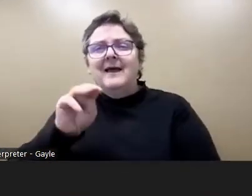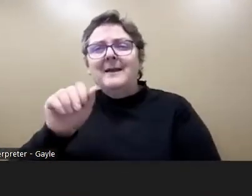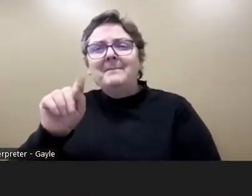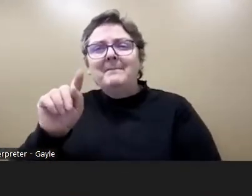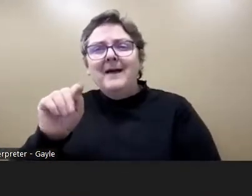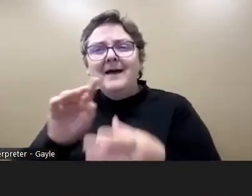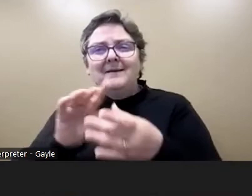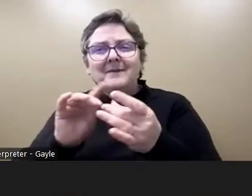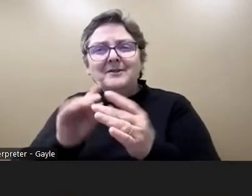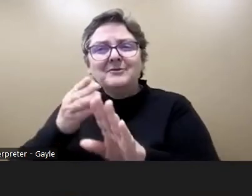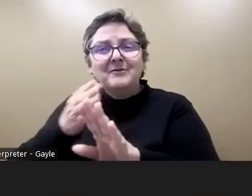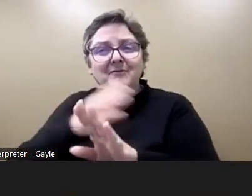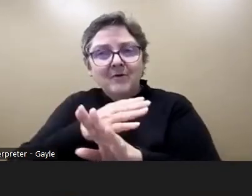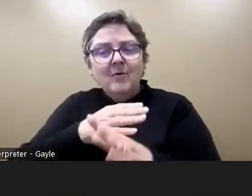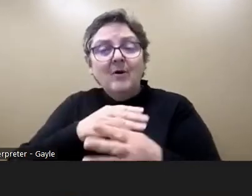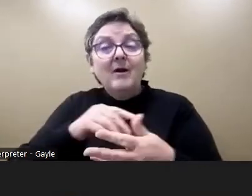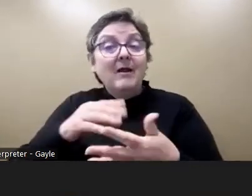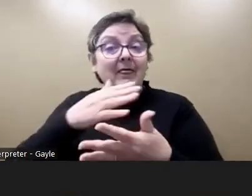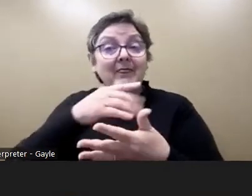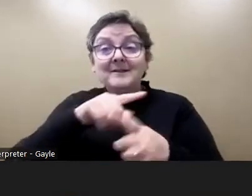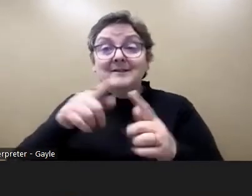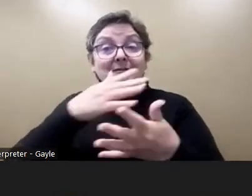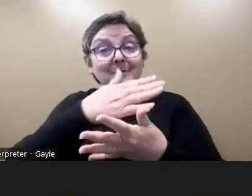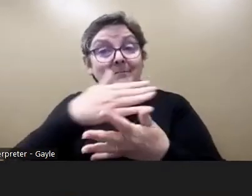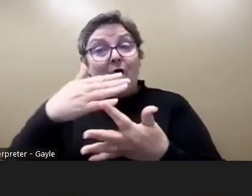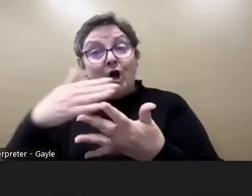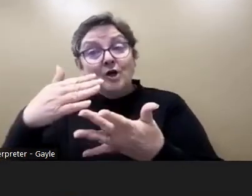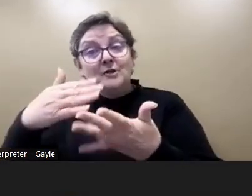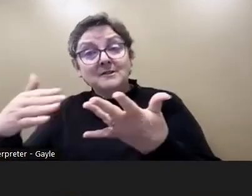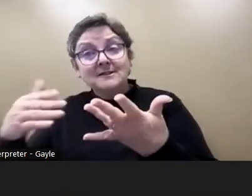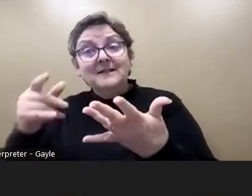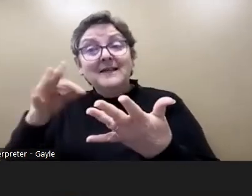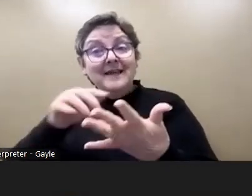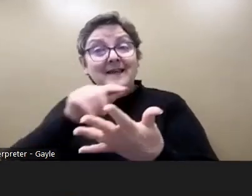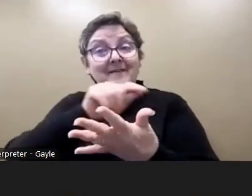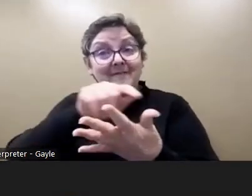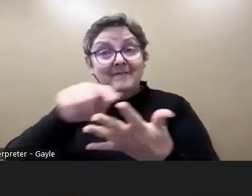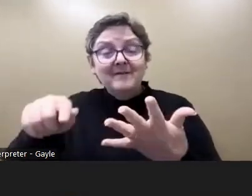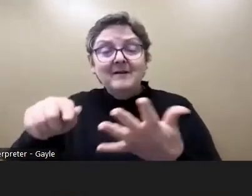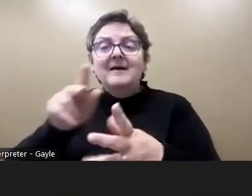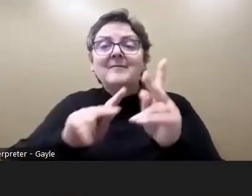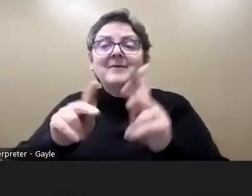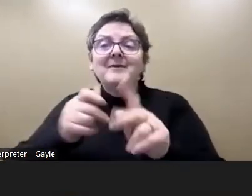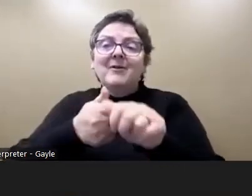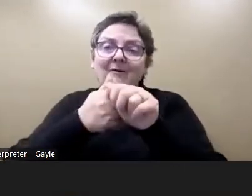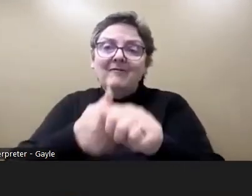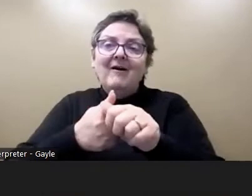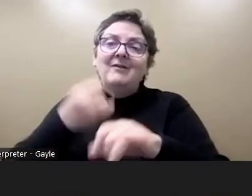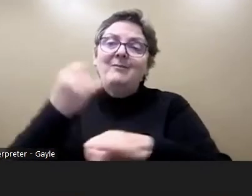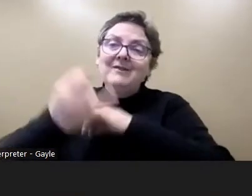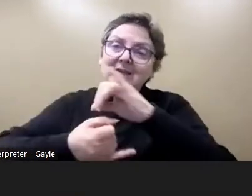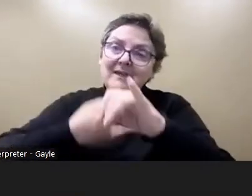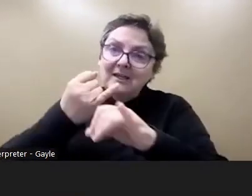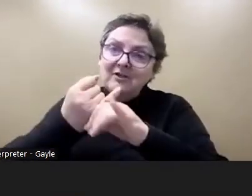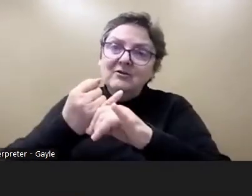to be accessible content so that everyone is working from the same understanding and knowledge.